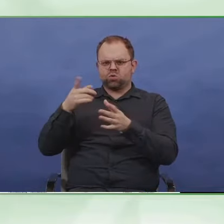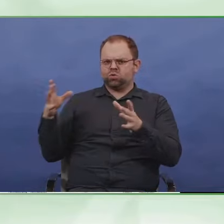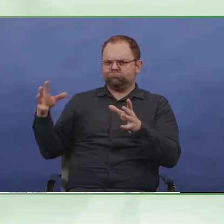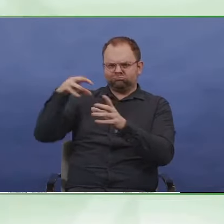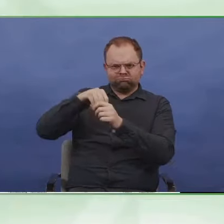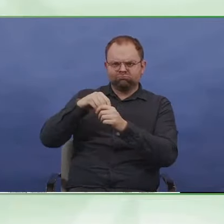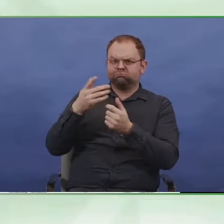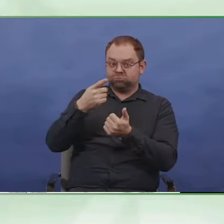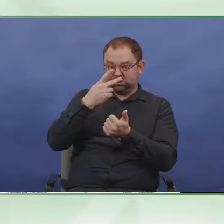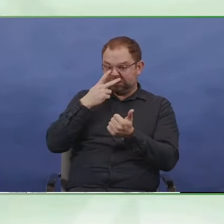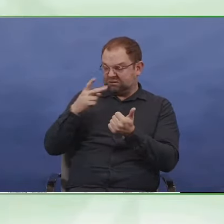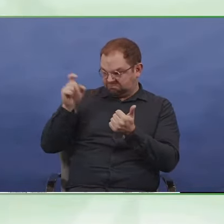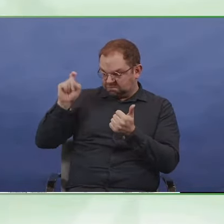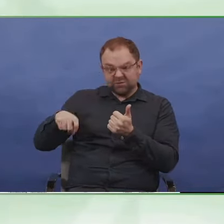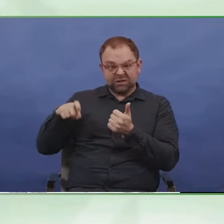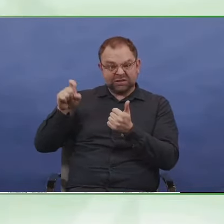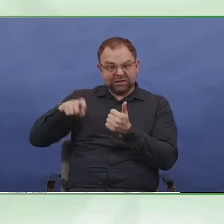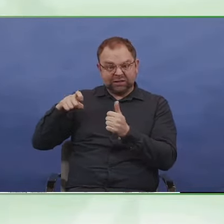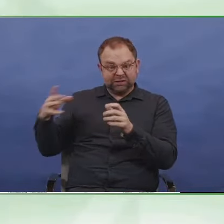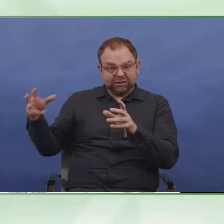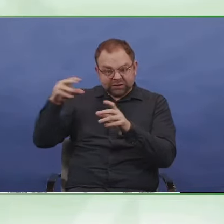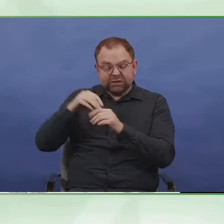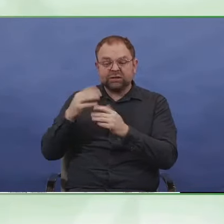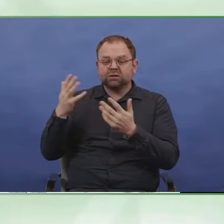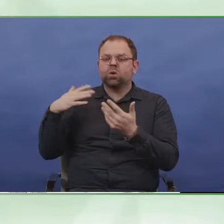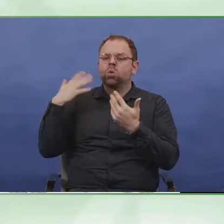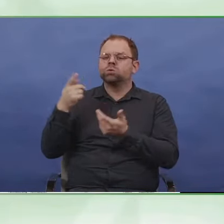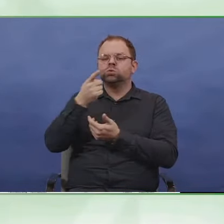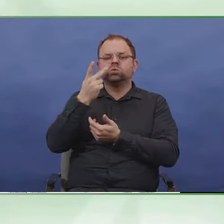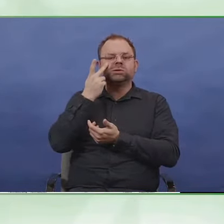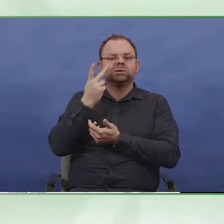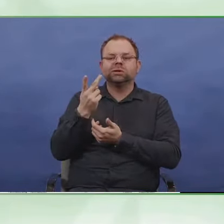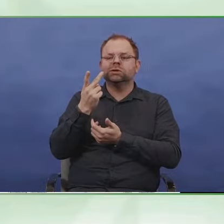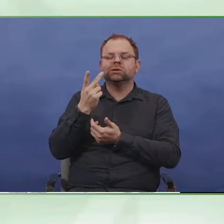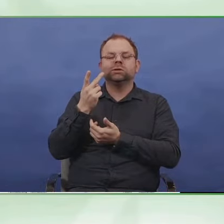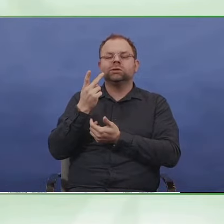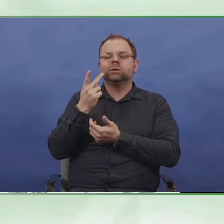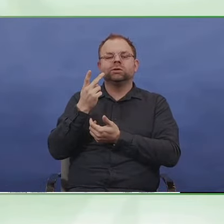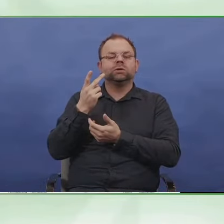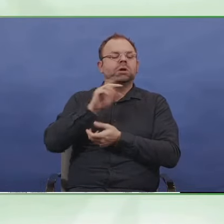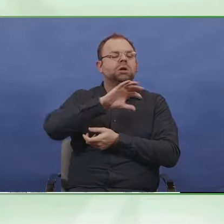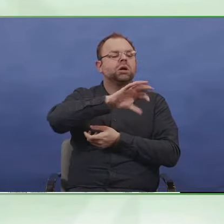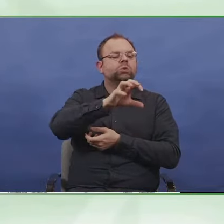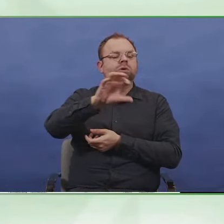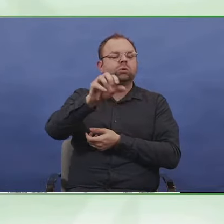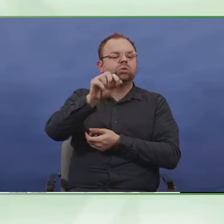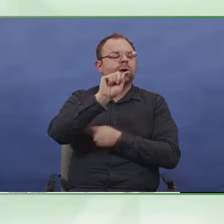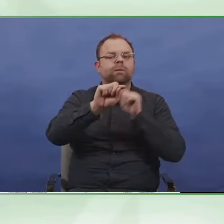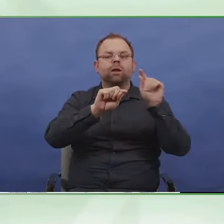said is, what can jobs with people with disabilities do?